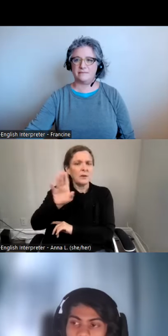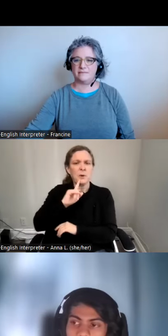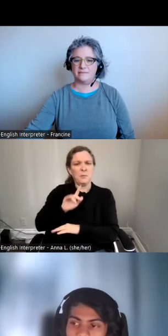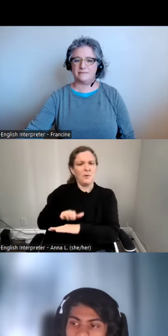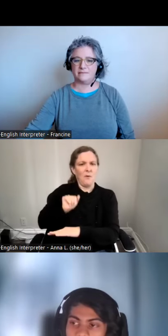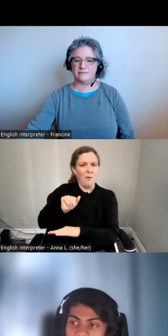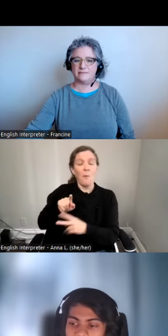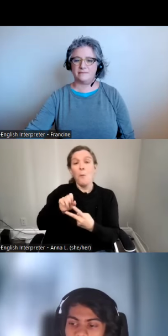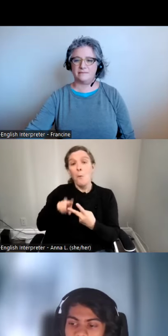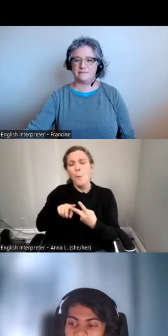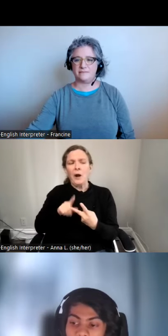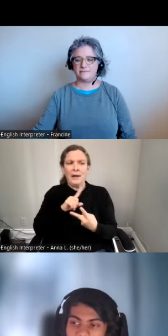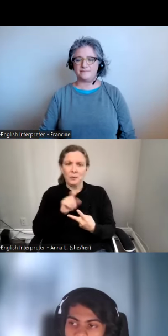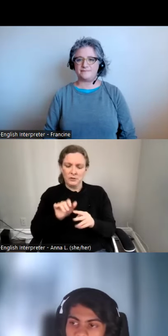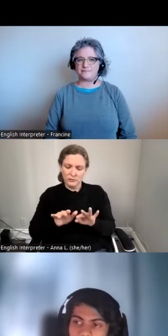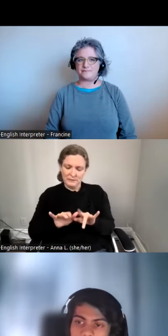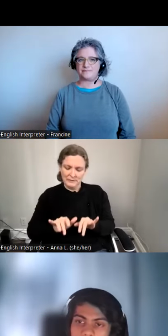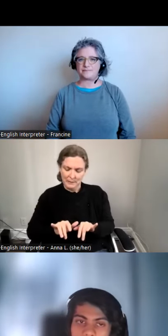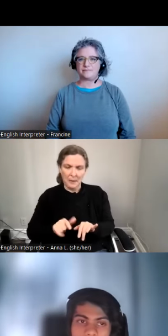like to,